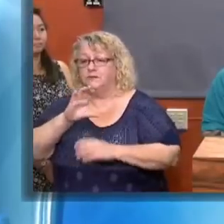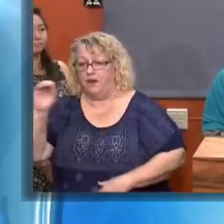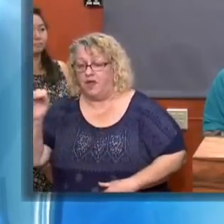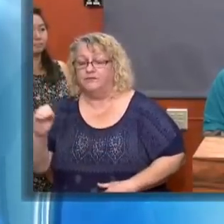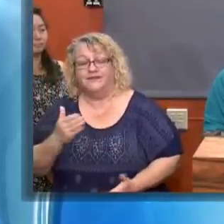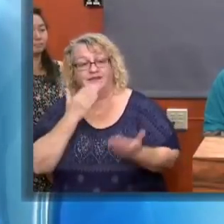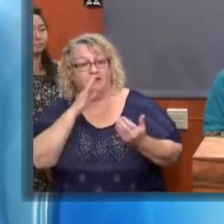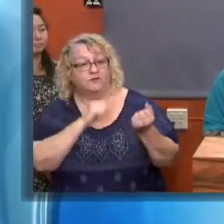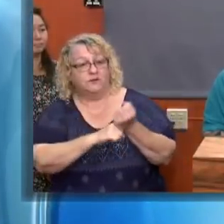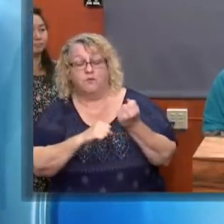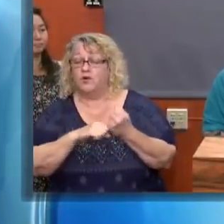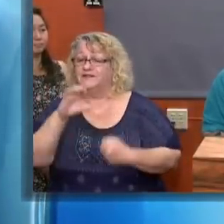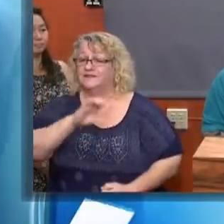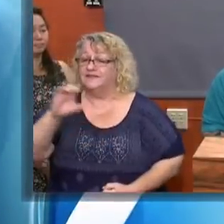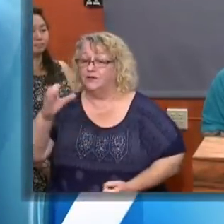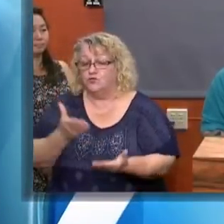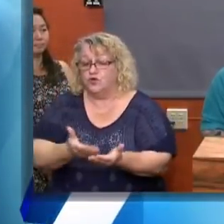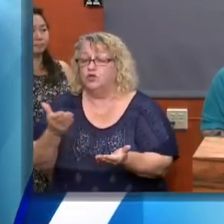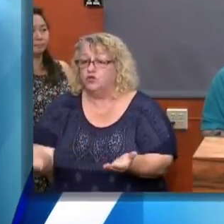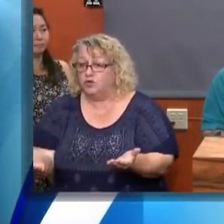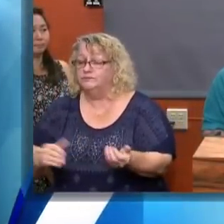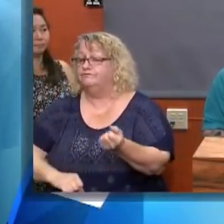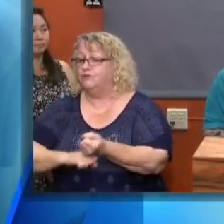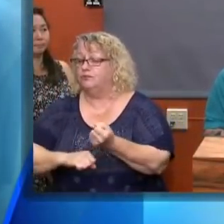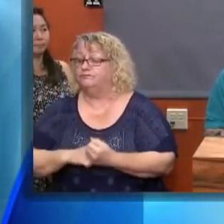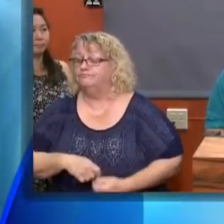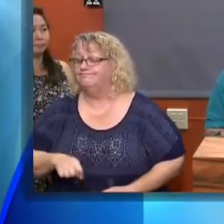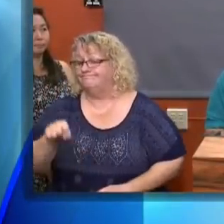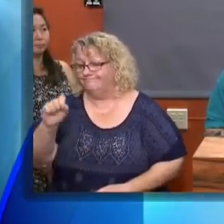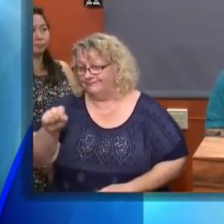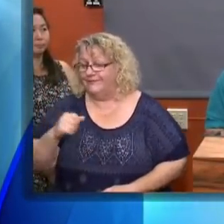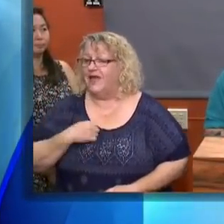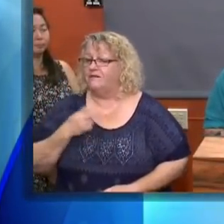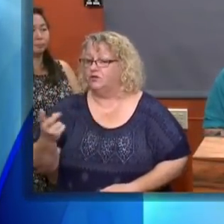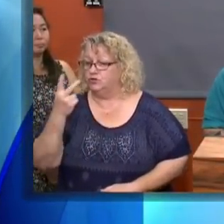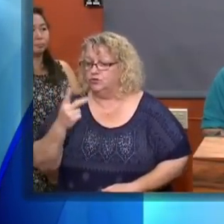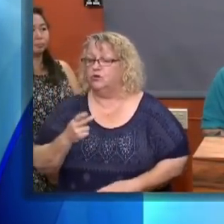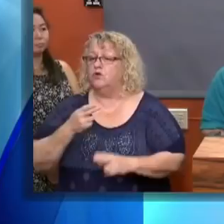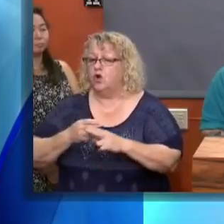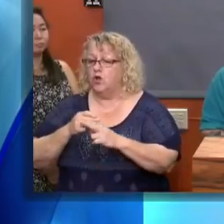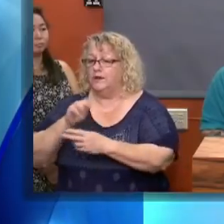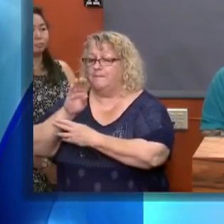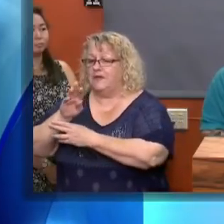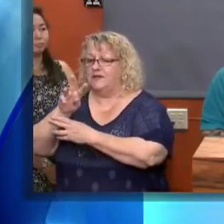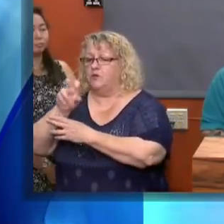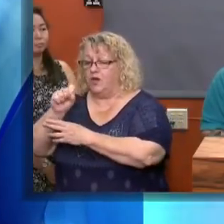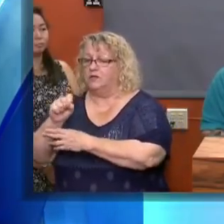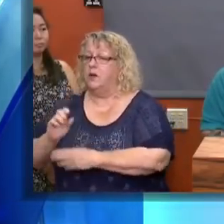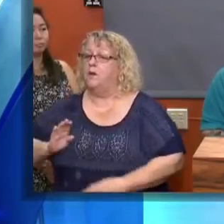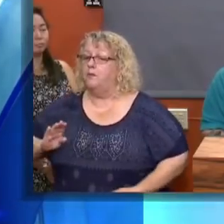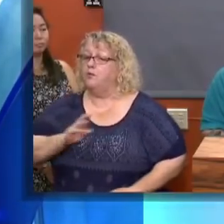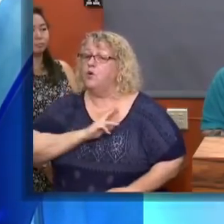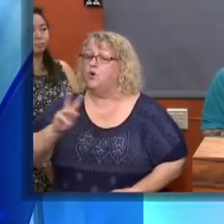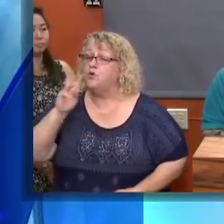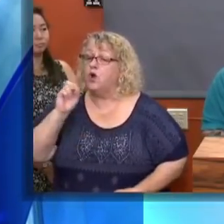SUPPLY. I WANT TO THANK THE MANAGING DIRECTOR FOR THE SUPPORT OF THE CITY'S RESOURCES.